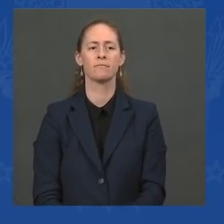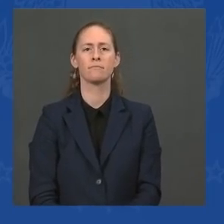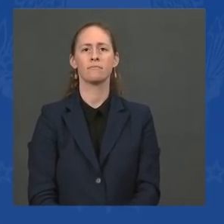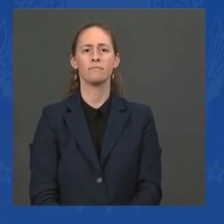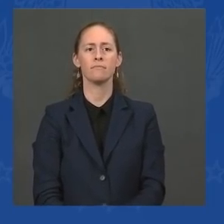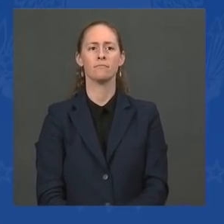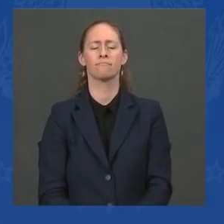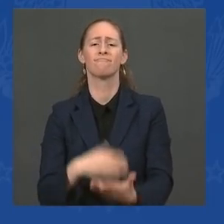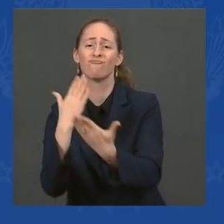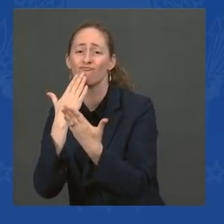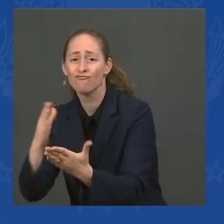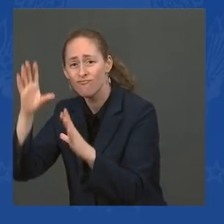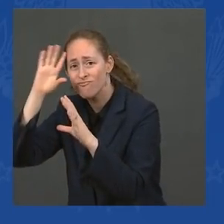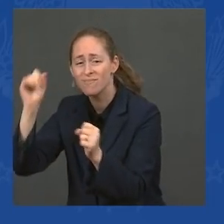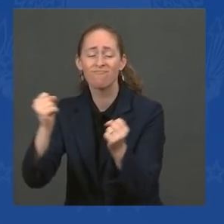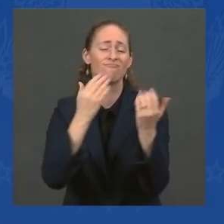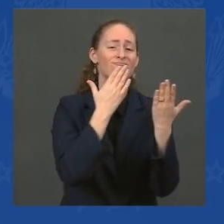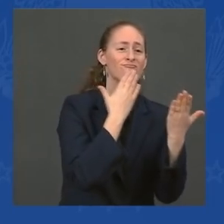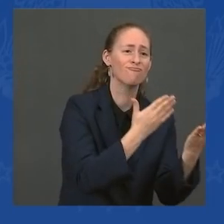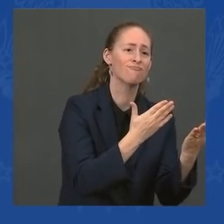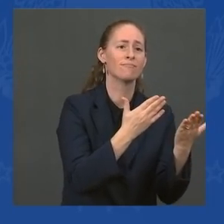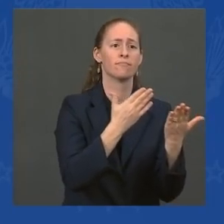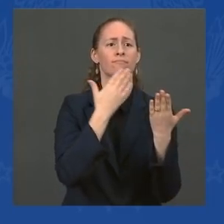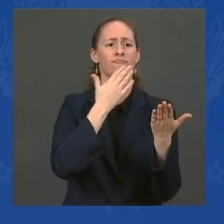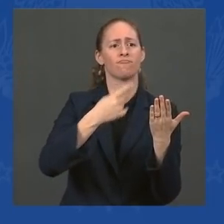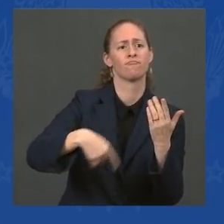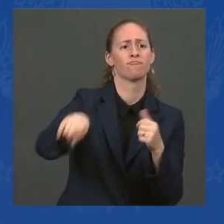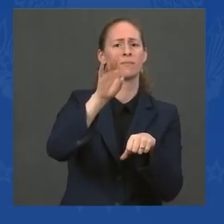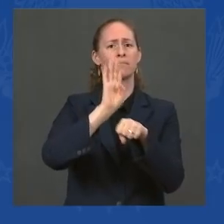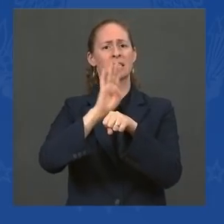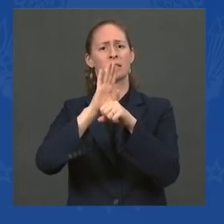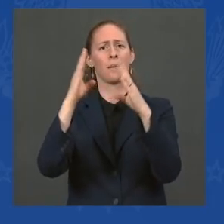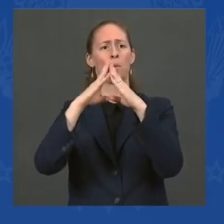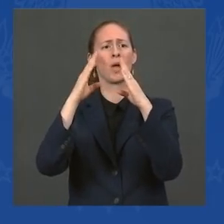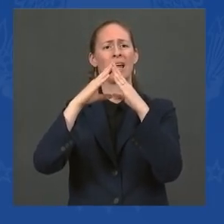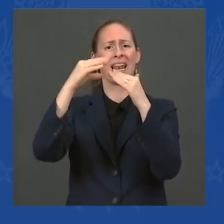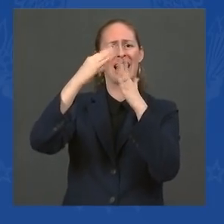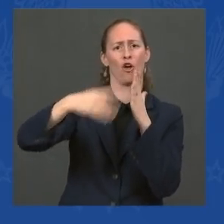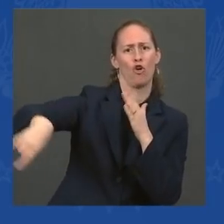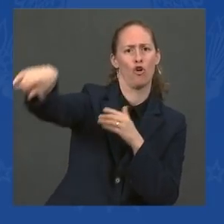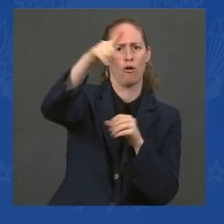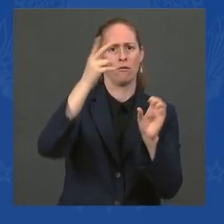And let me thank the business and community leaders who have joined us here today.